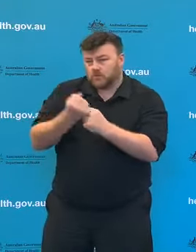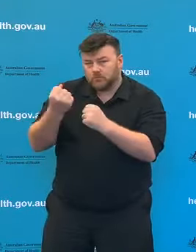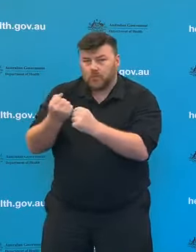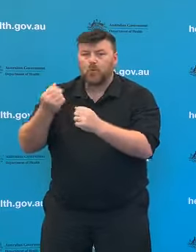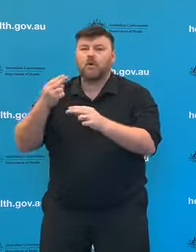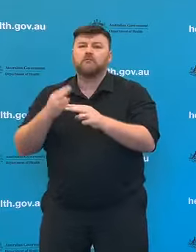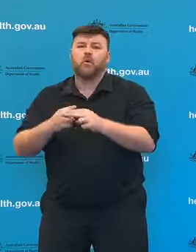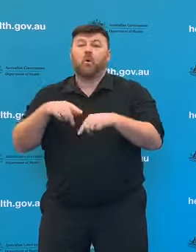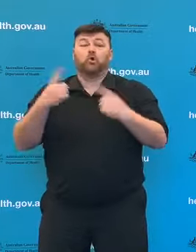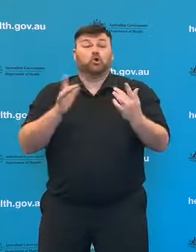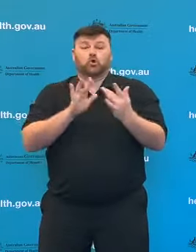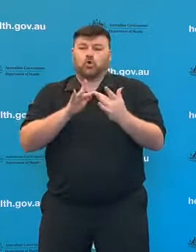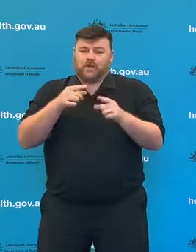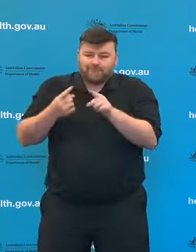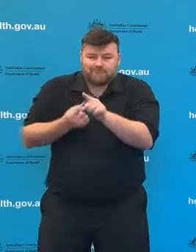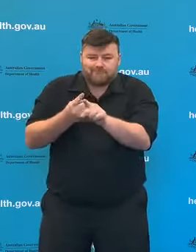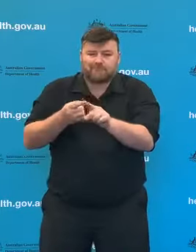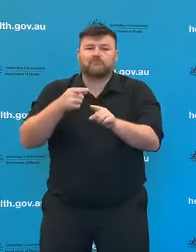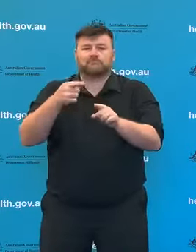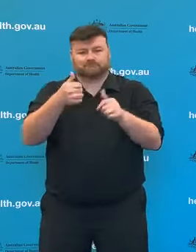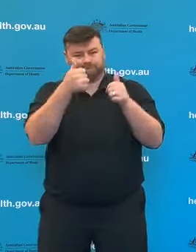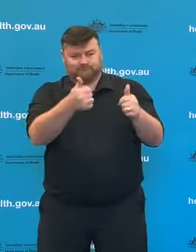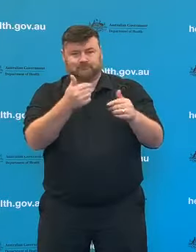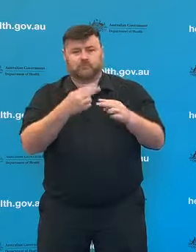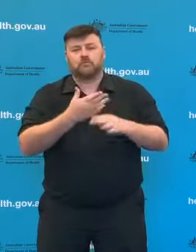tracers around the country. We remain very